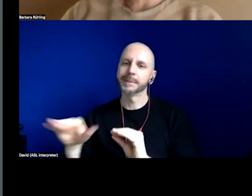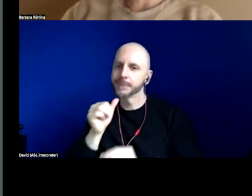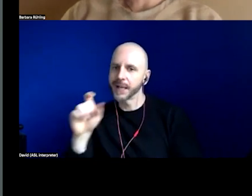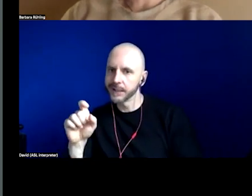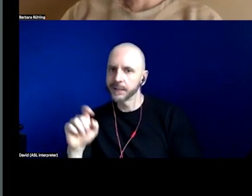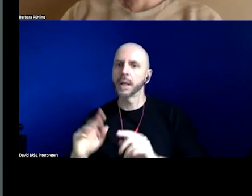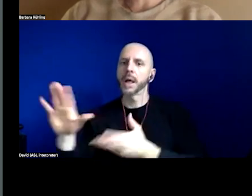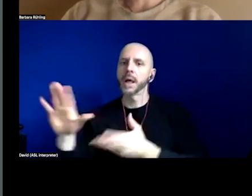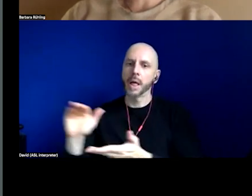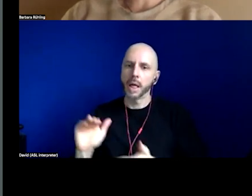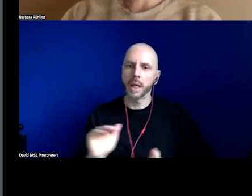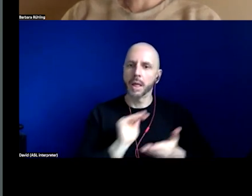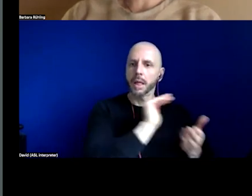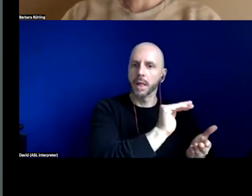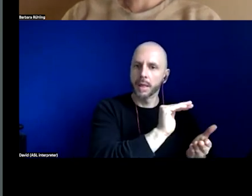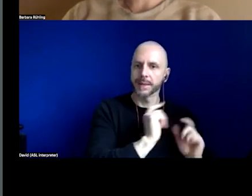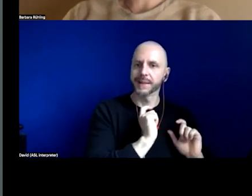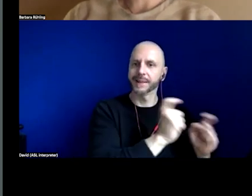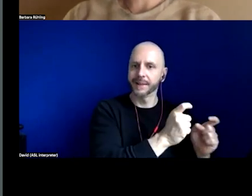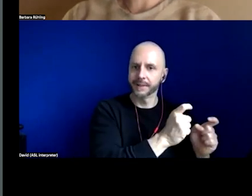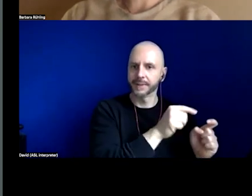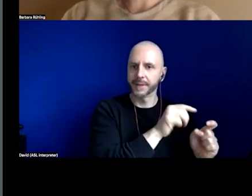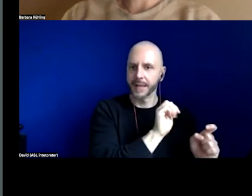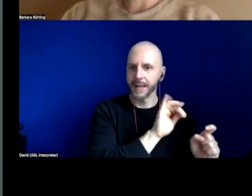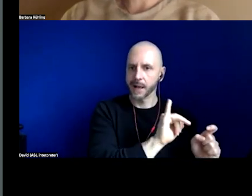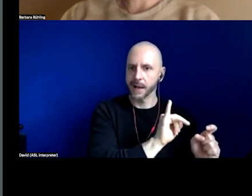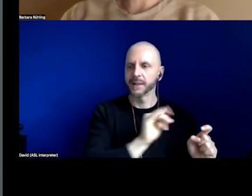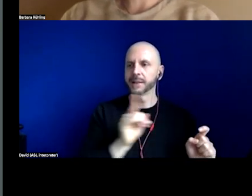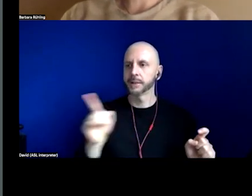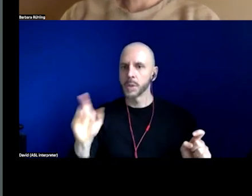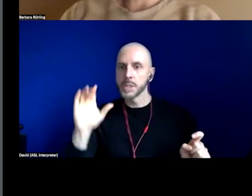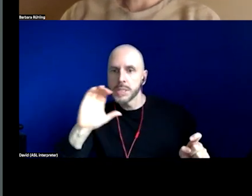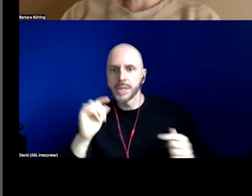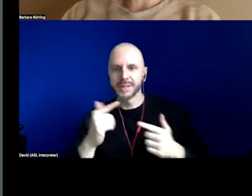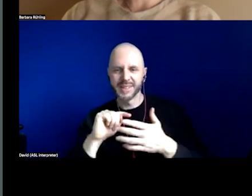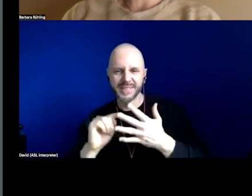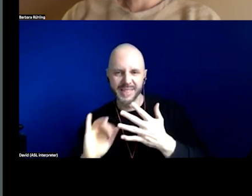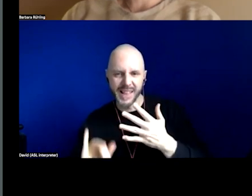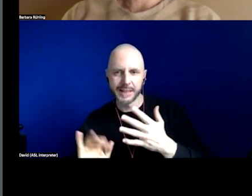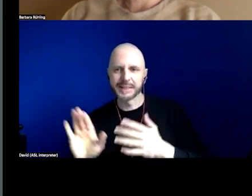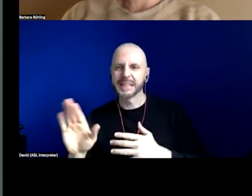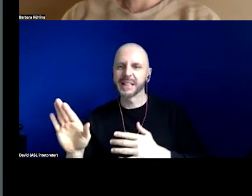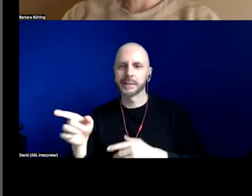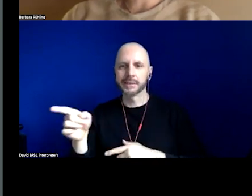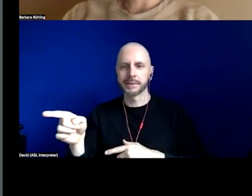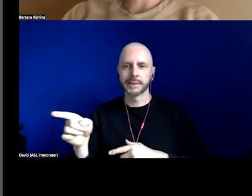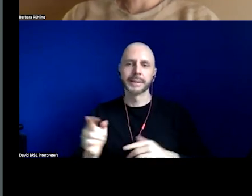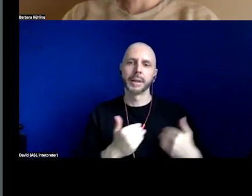language models hallucinate. So, we have to always make sure that what comes out at the